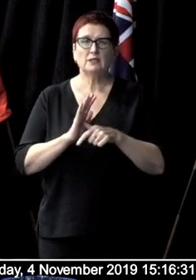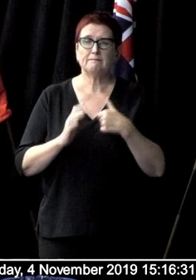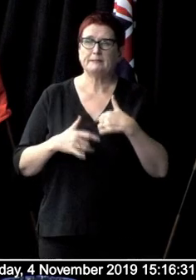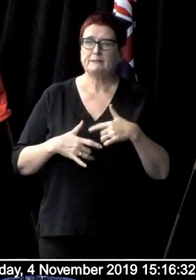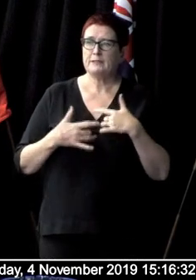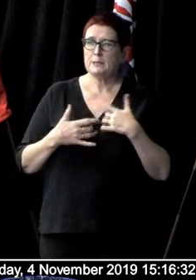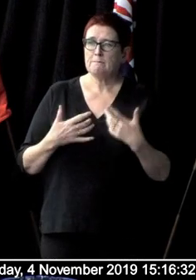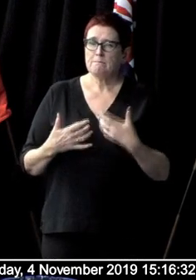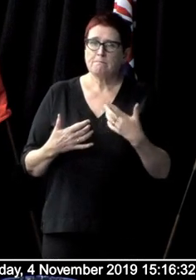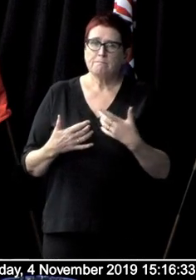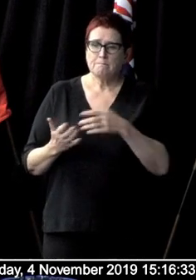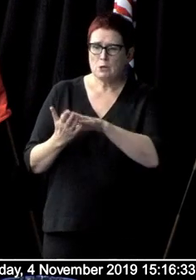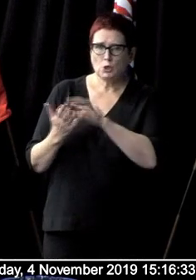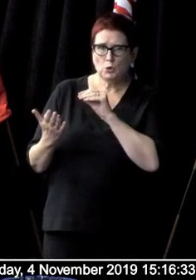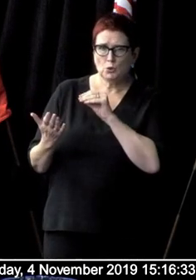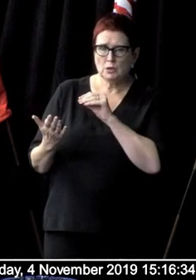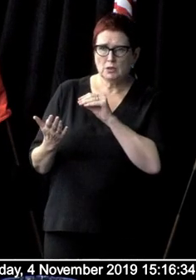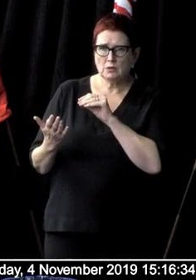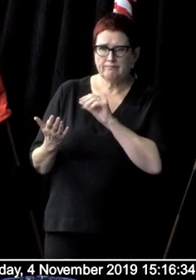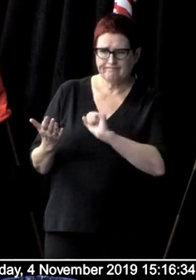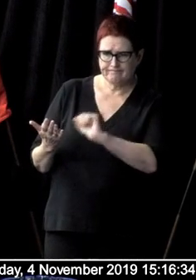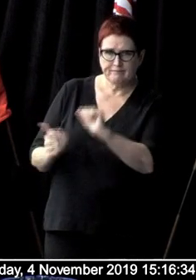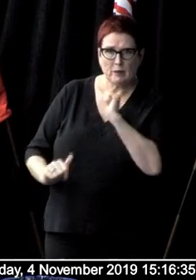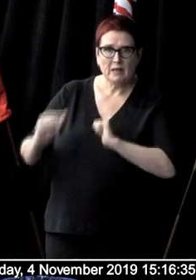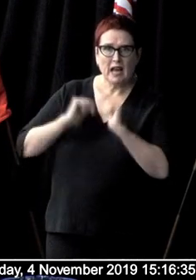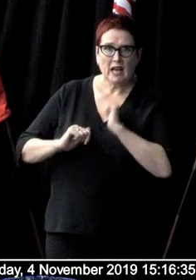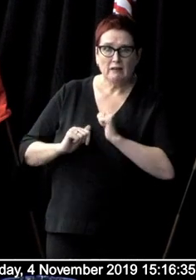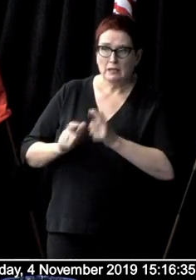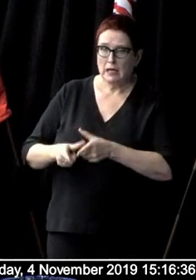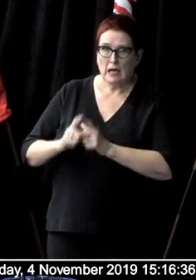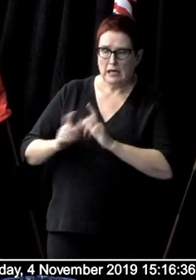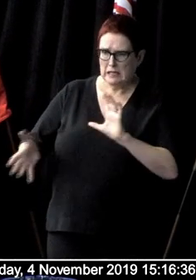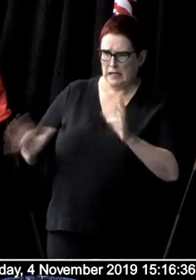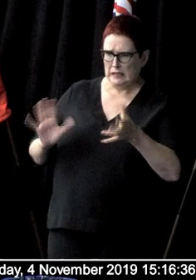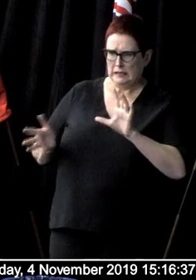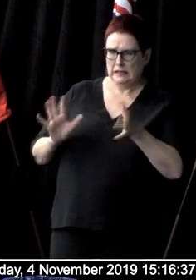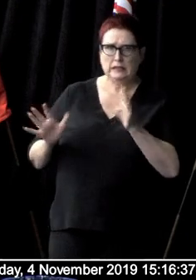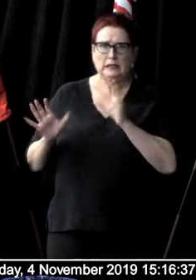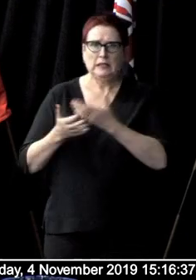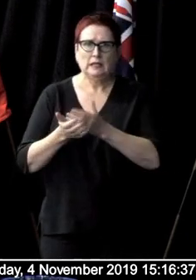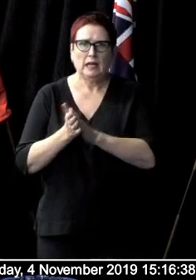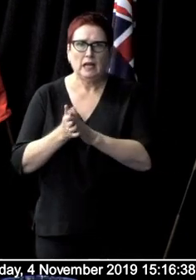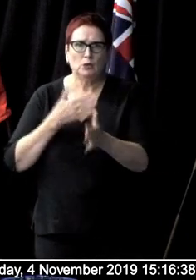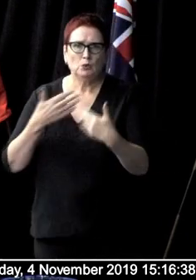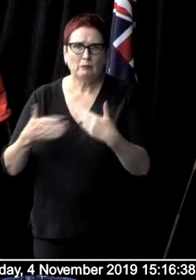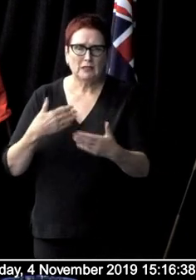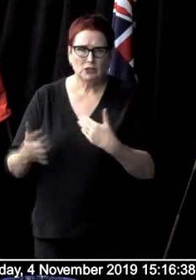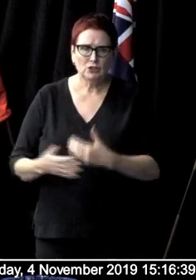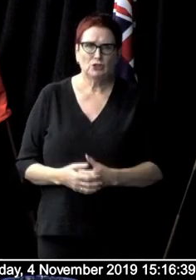the student’s behaviour was so difficult to manage that, you know,